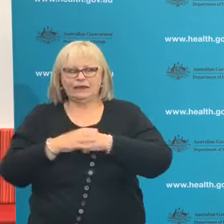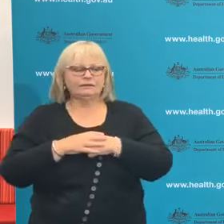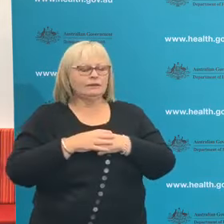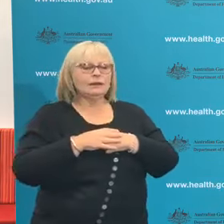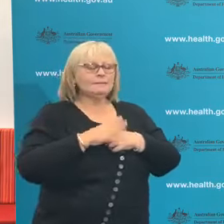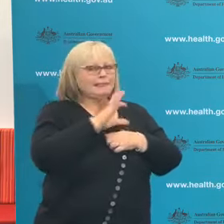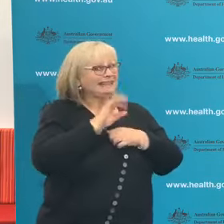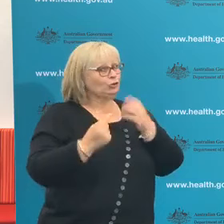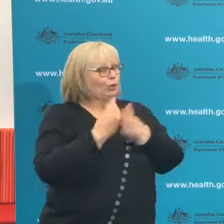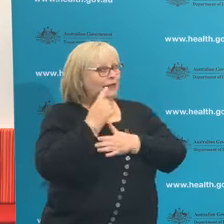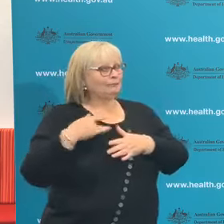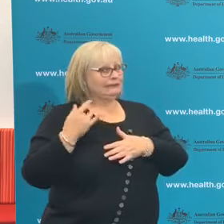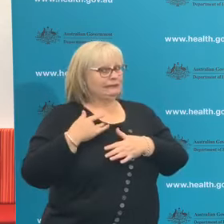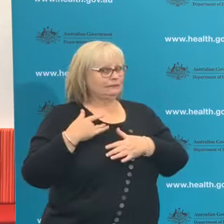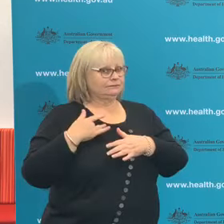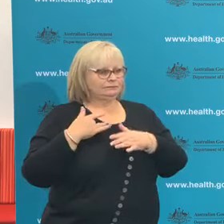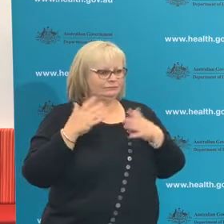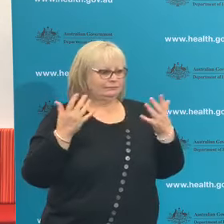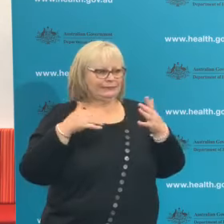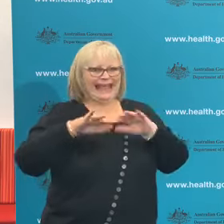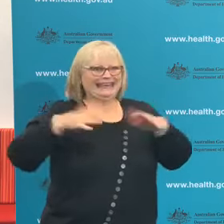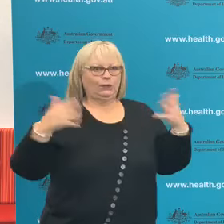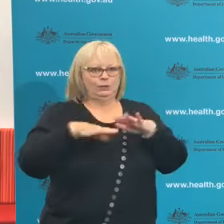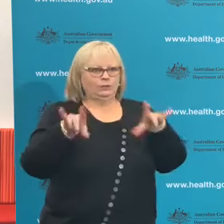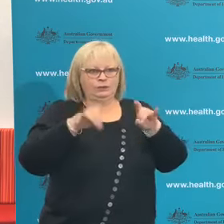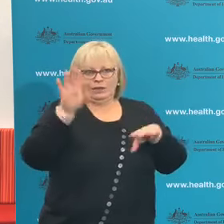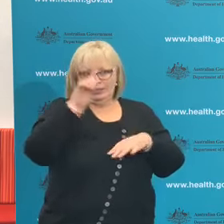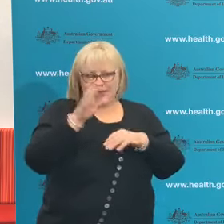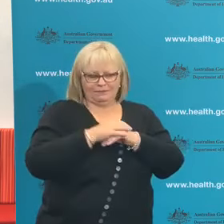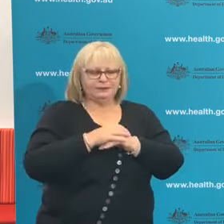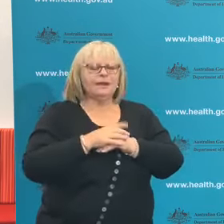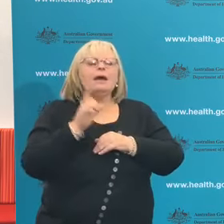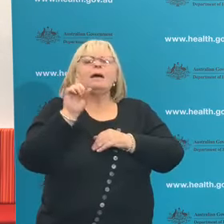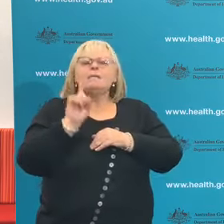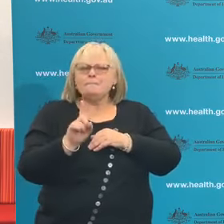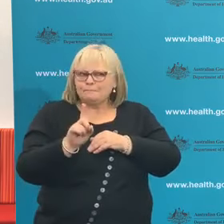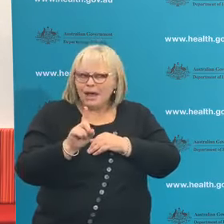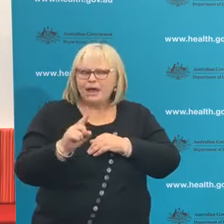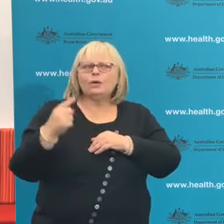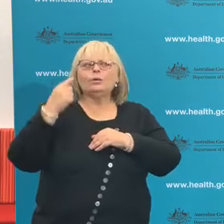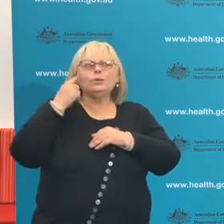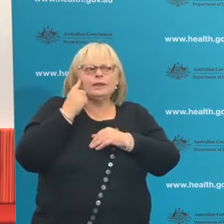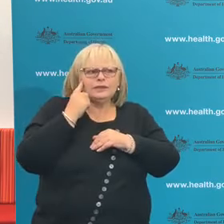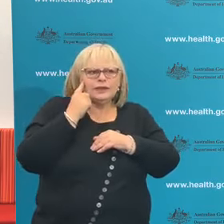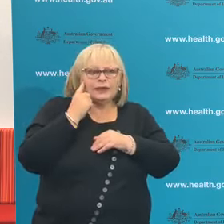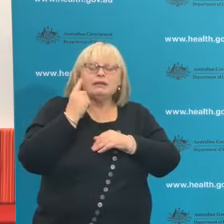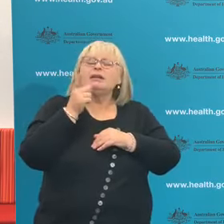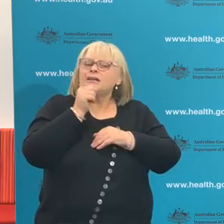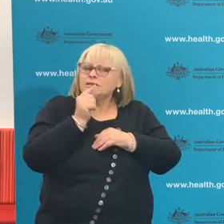in the country at the moment, but beyond that we believe that it is possible and